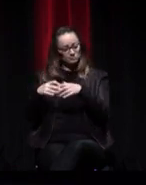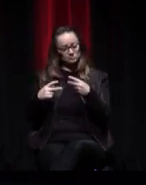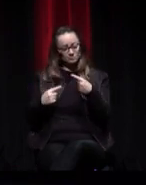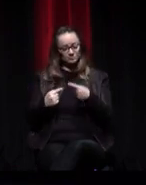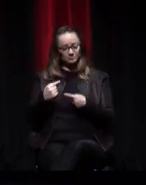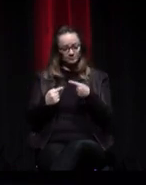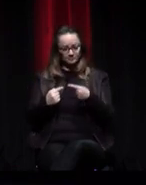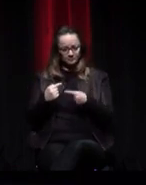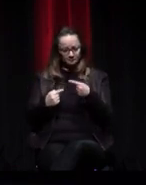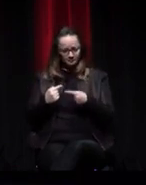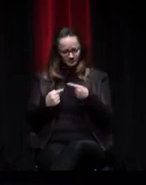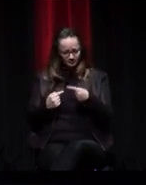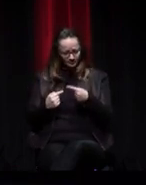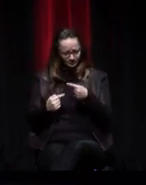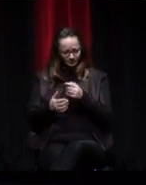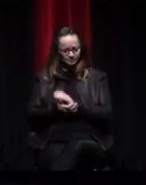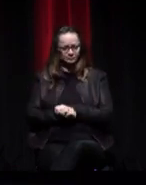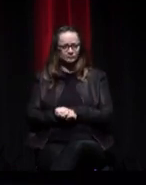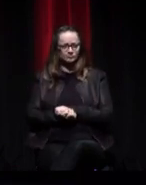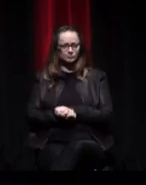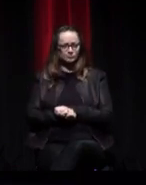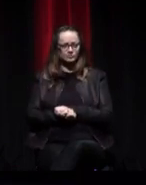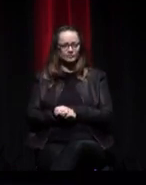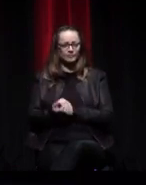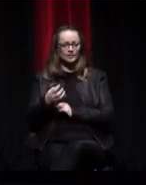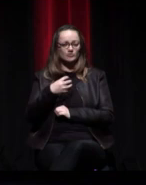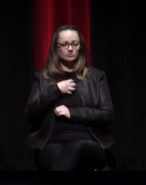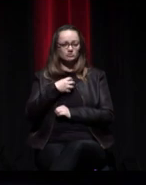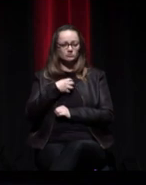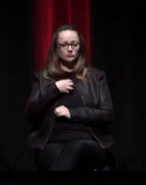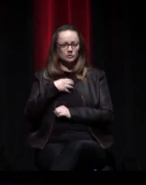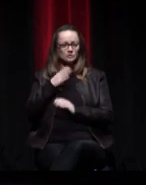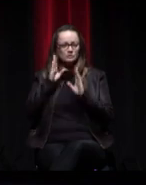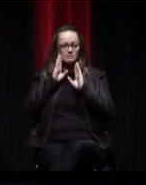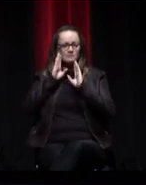It passes highlighted in Macchiaveli,